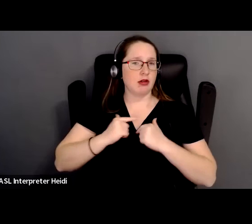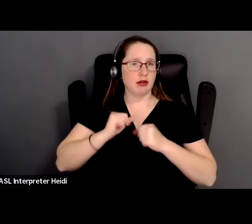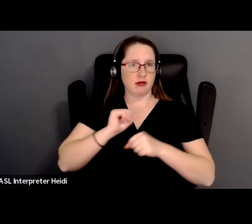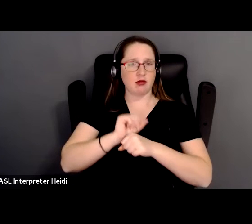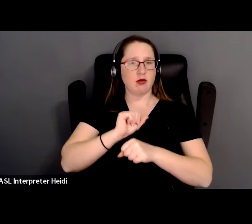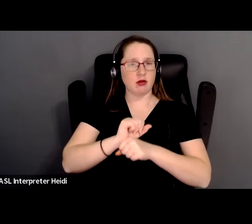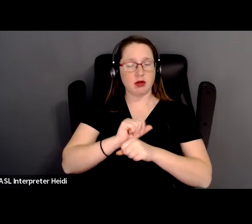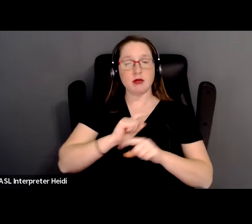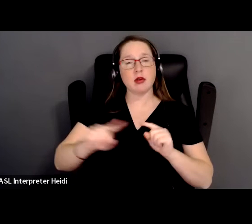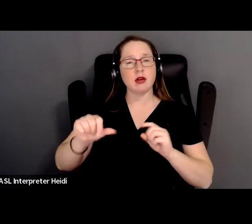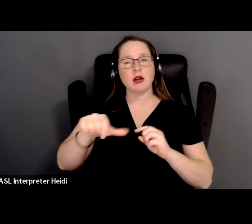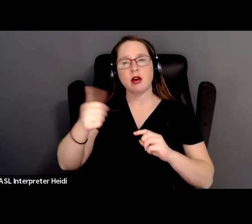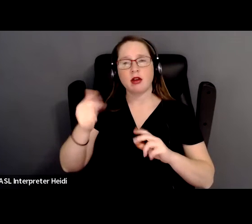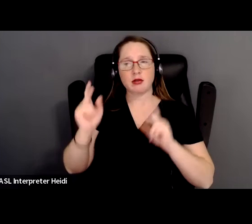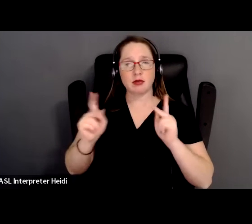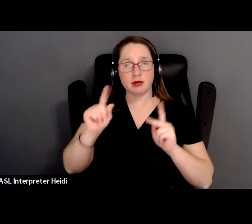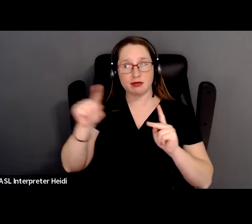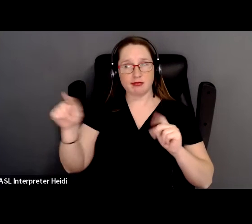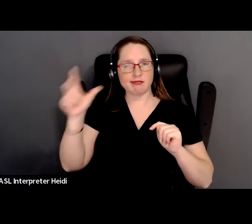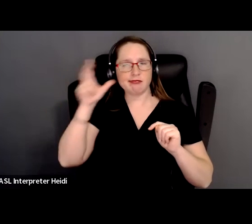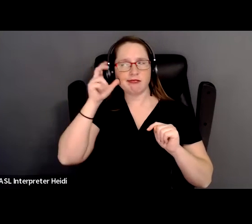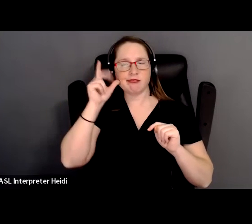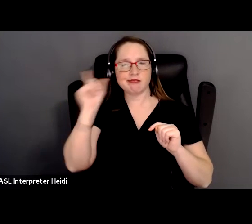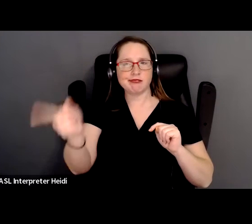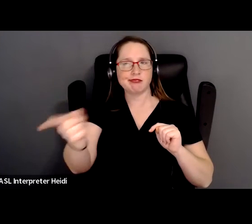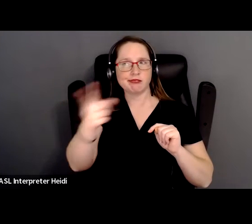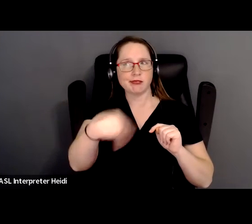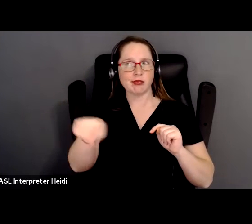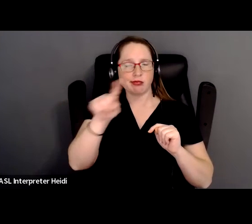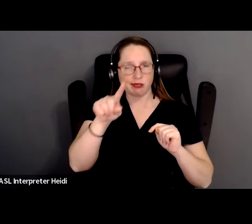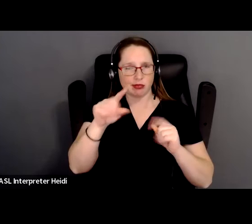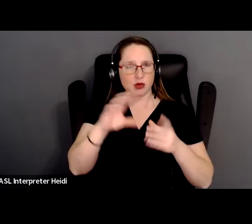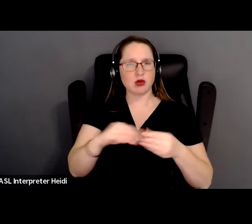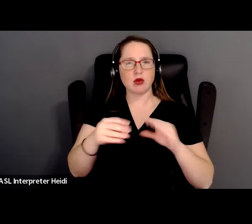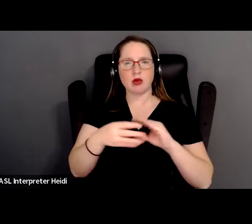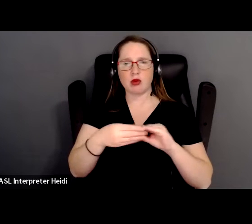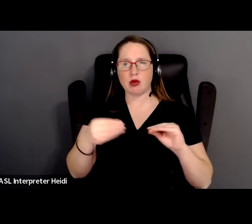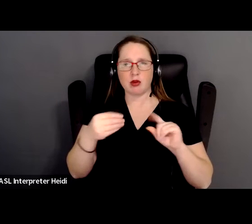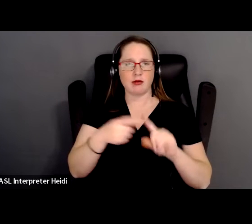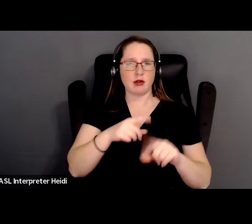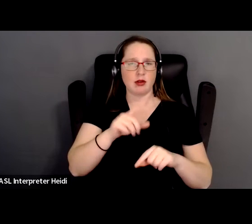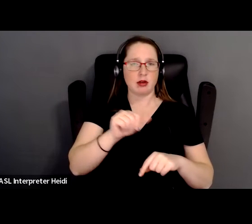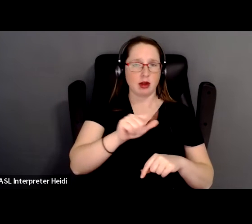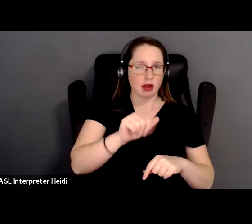But there's other people that I've been hearing from across the country. These stories are from Alabama and North Dakota.